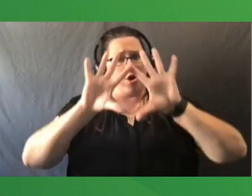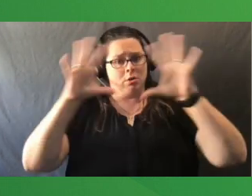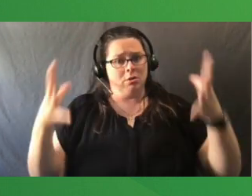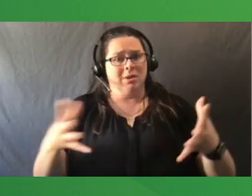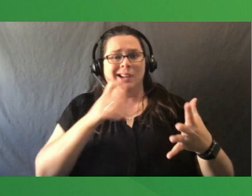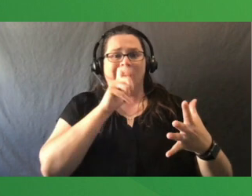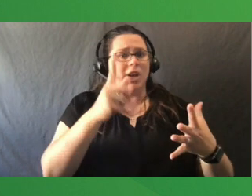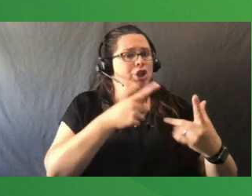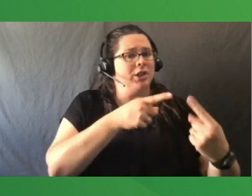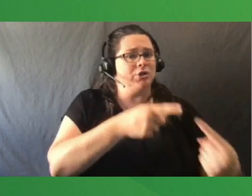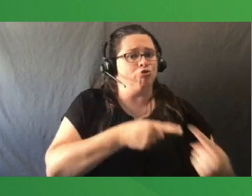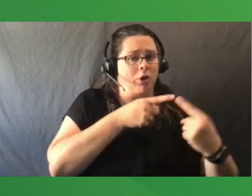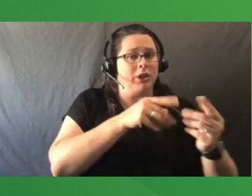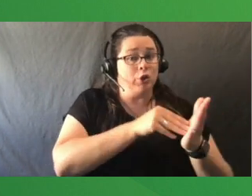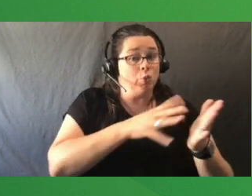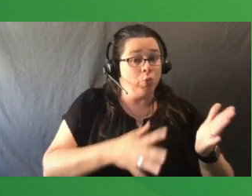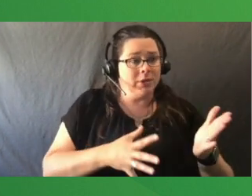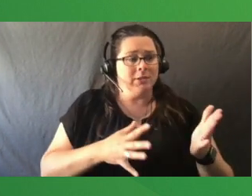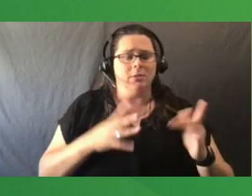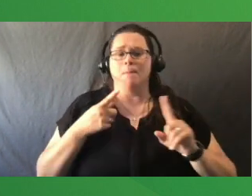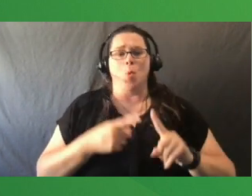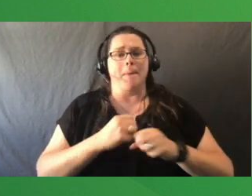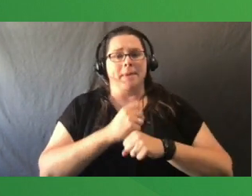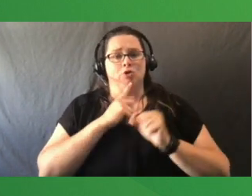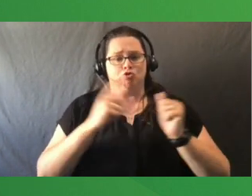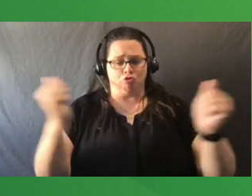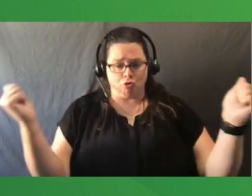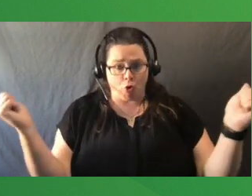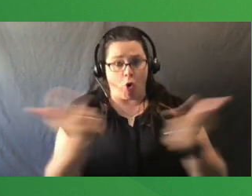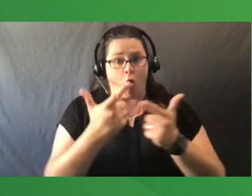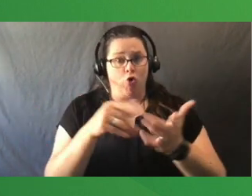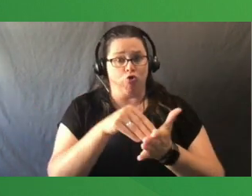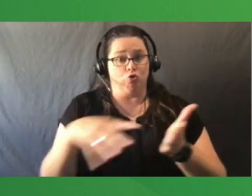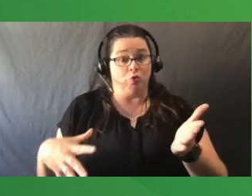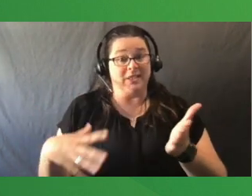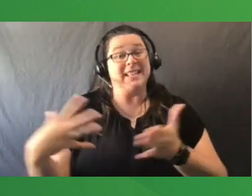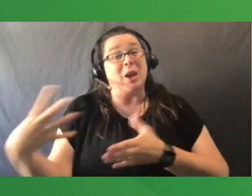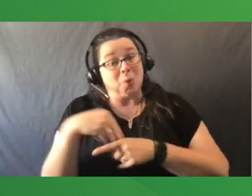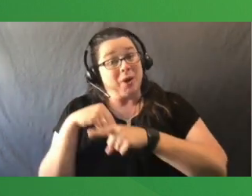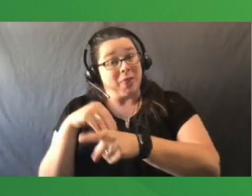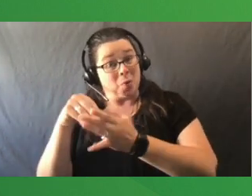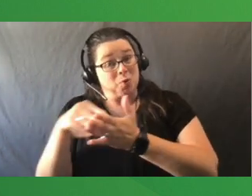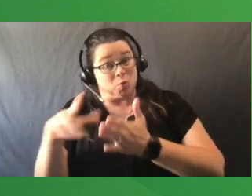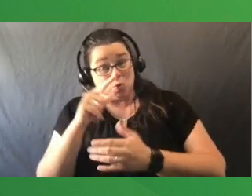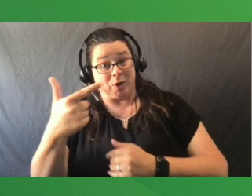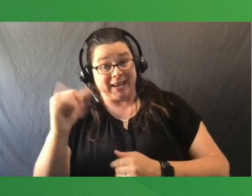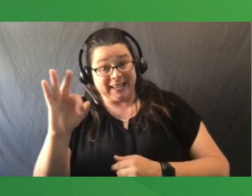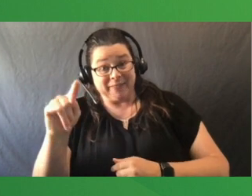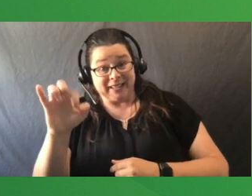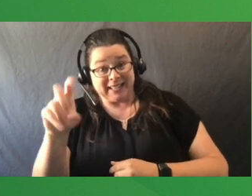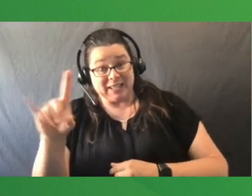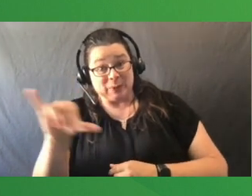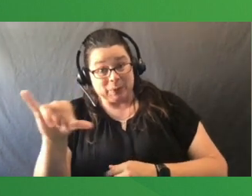students. We're making sure all students, including gifted and talented students and alternative